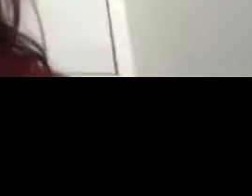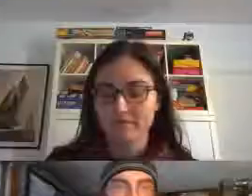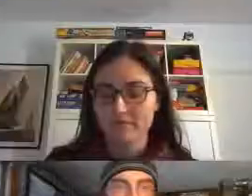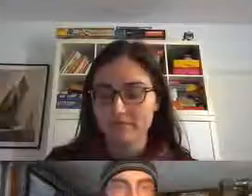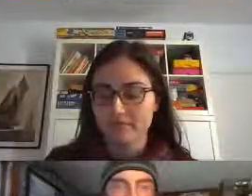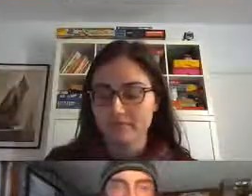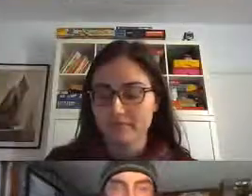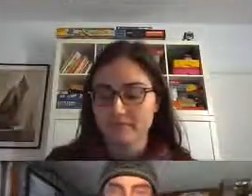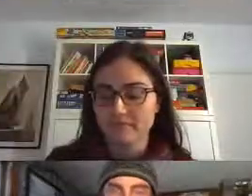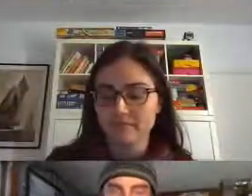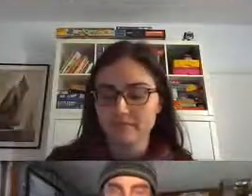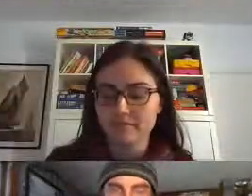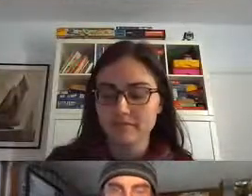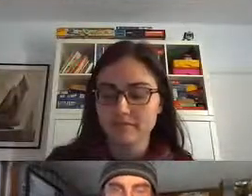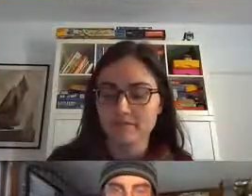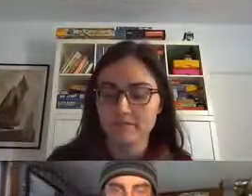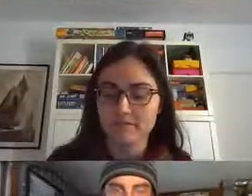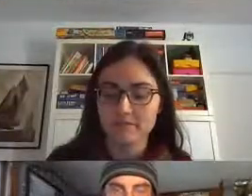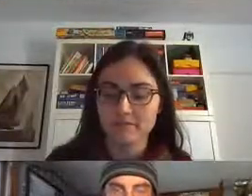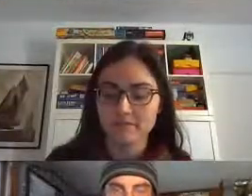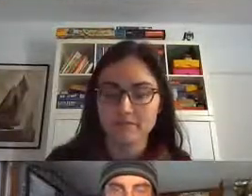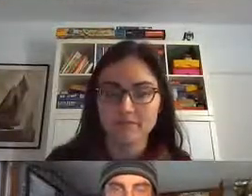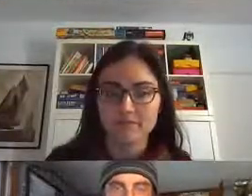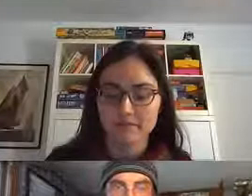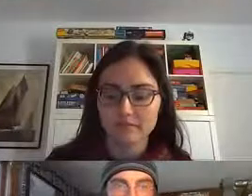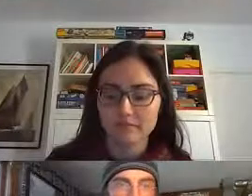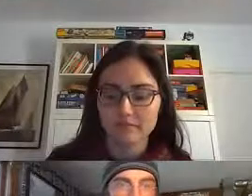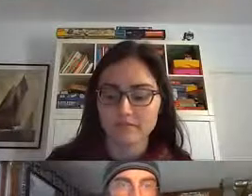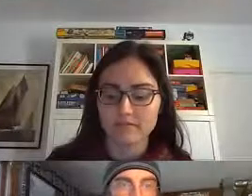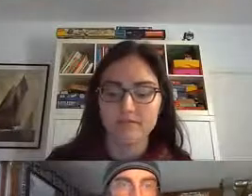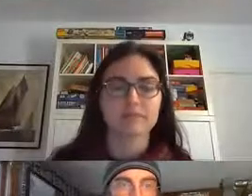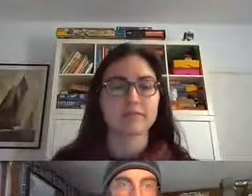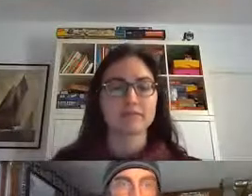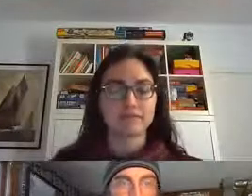Um, there we go. So let's see, I got some files ready to share.